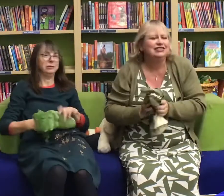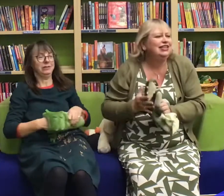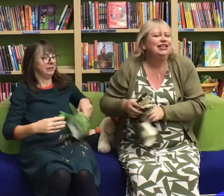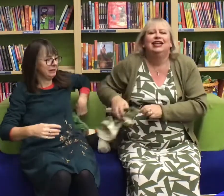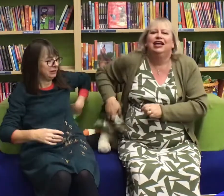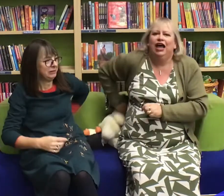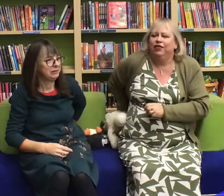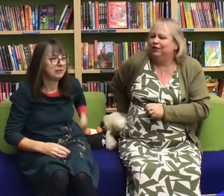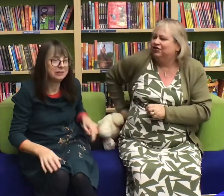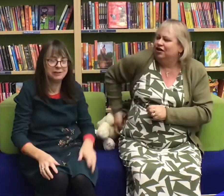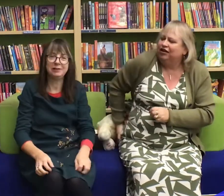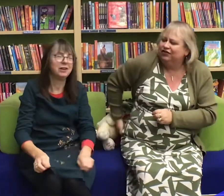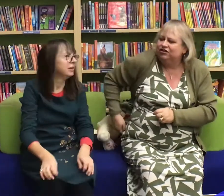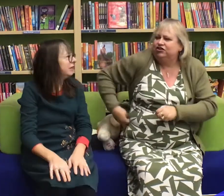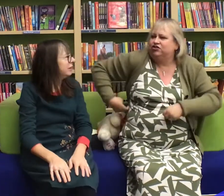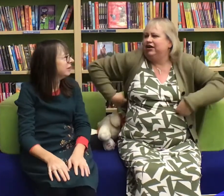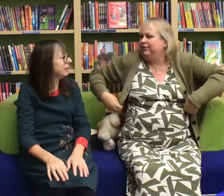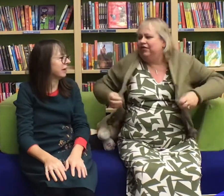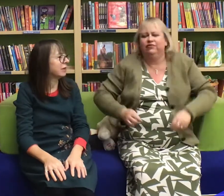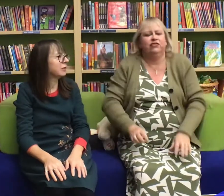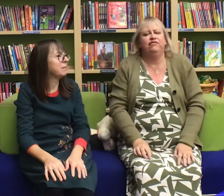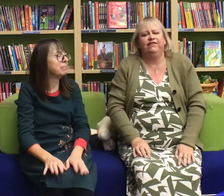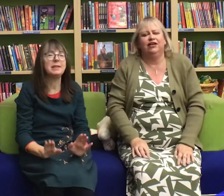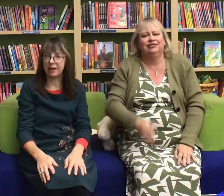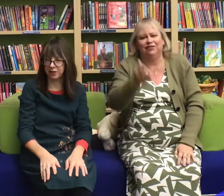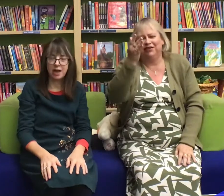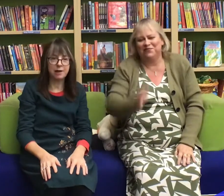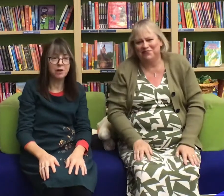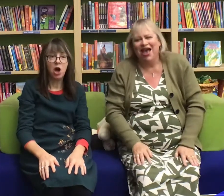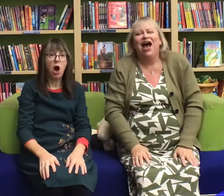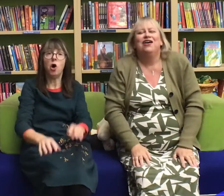Ahhh! Now I think we should go down to the stream, the river.